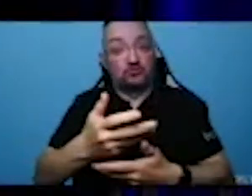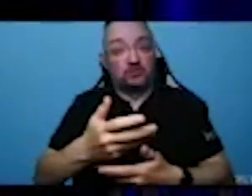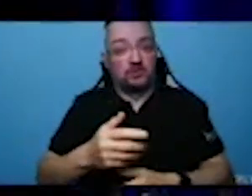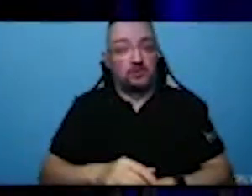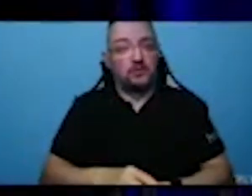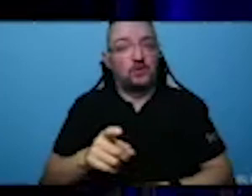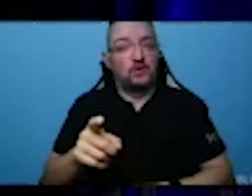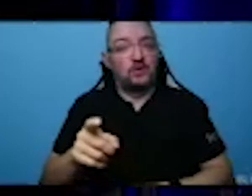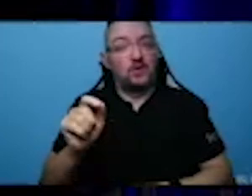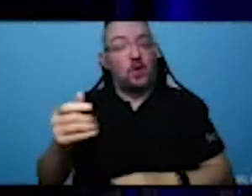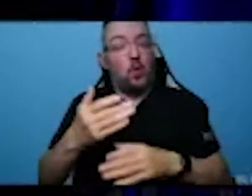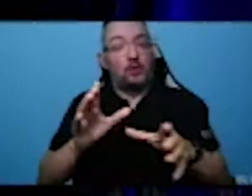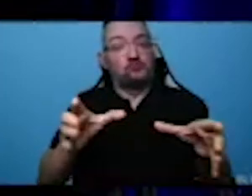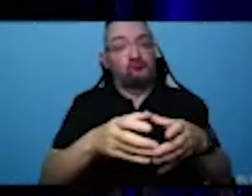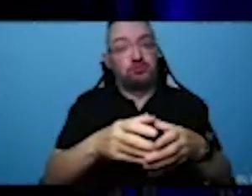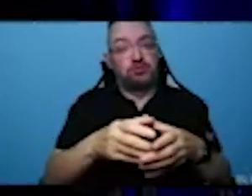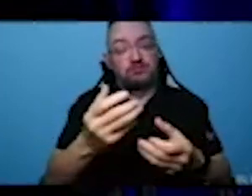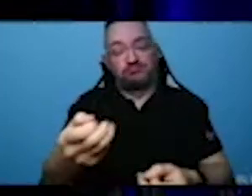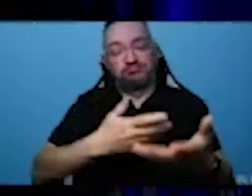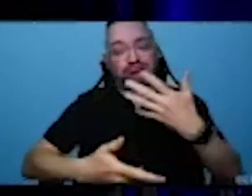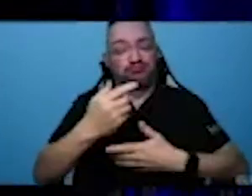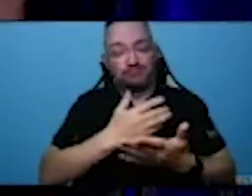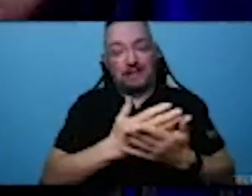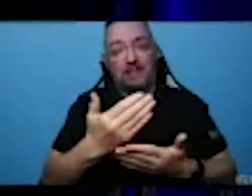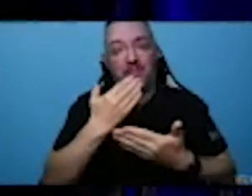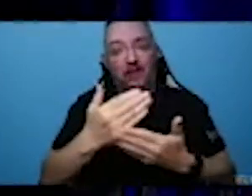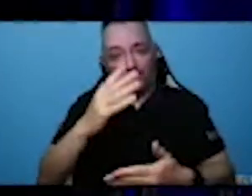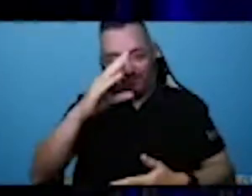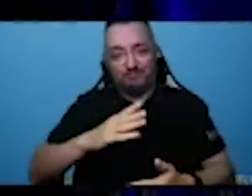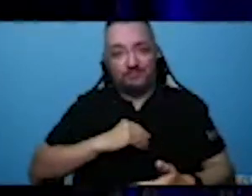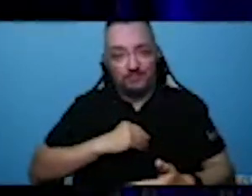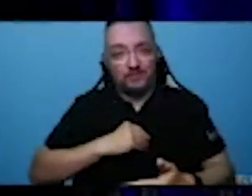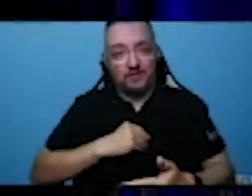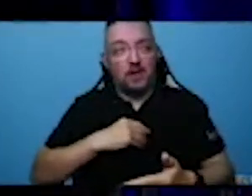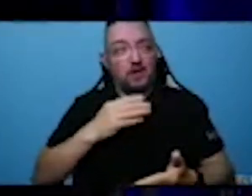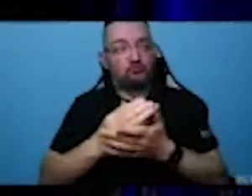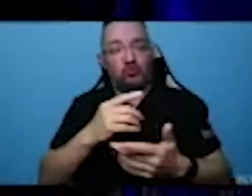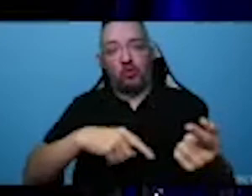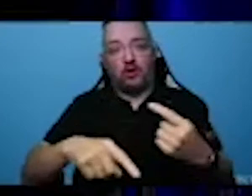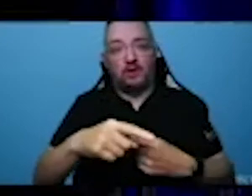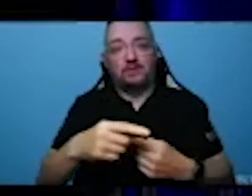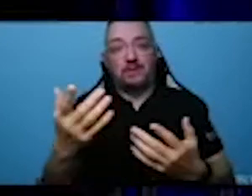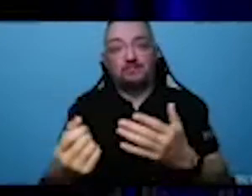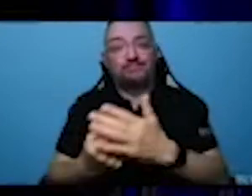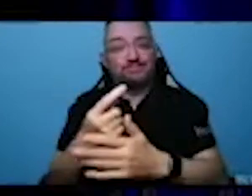and how it went about its business. And uh, I'm sure that will prompt some question from those who were watching. Don't forget you can use the Q and